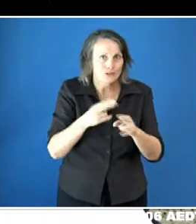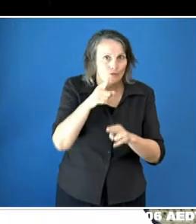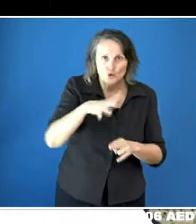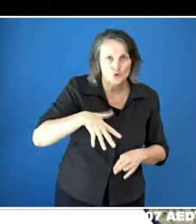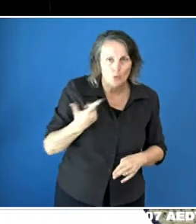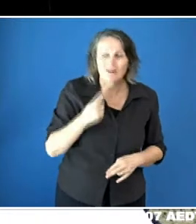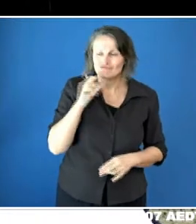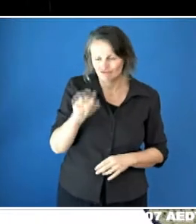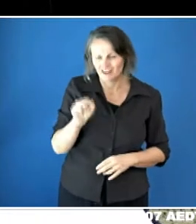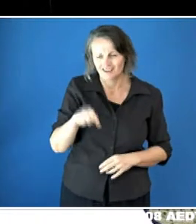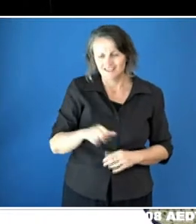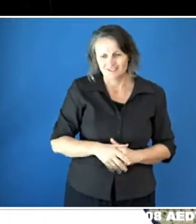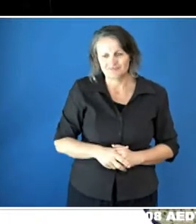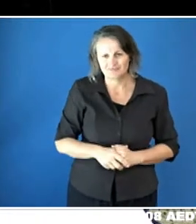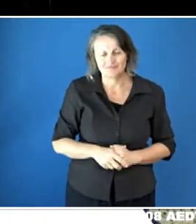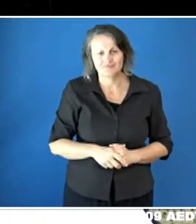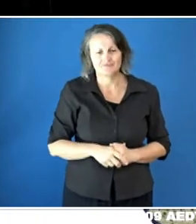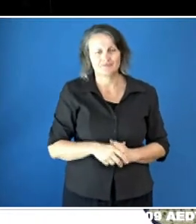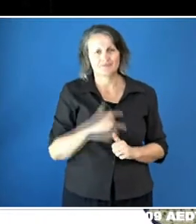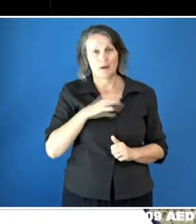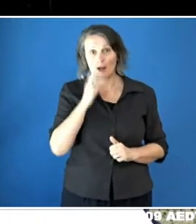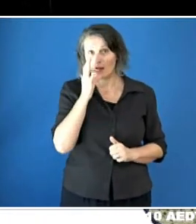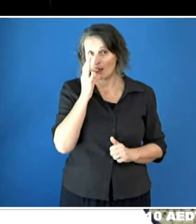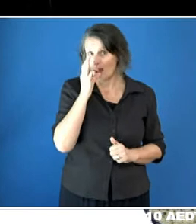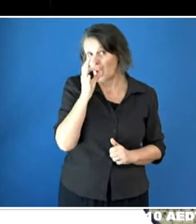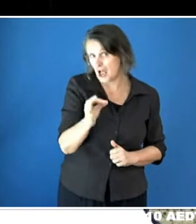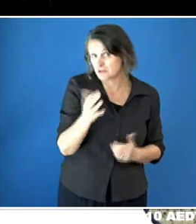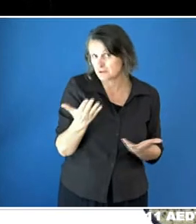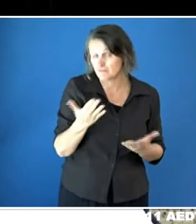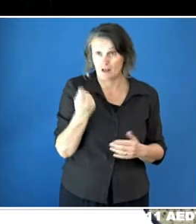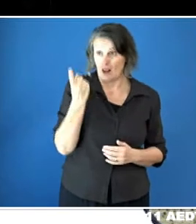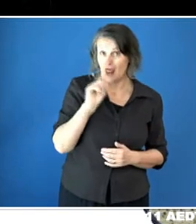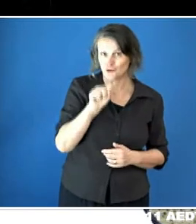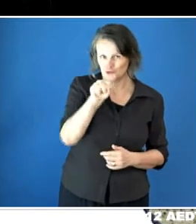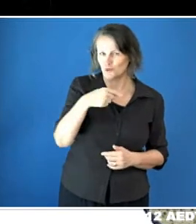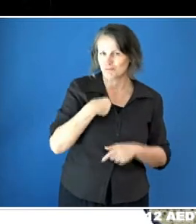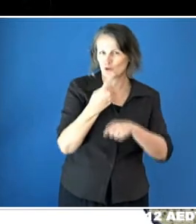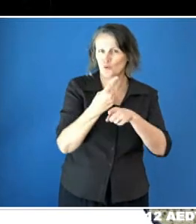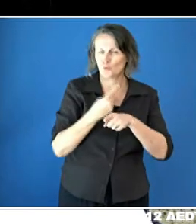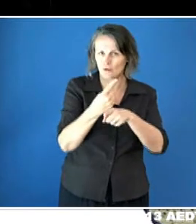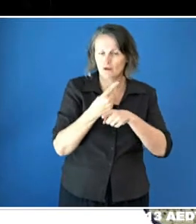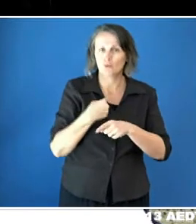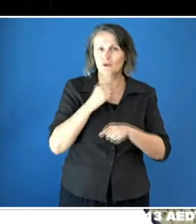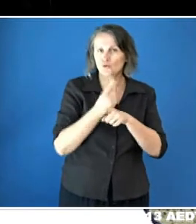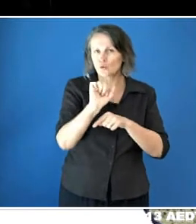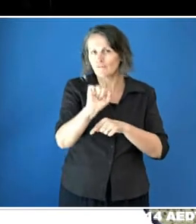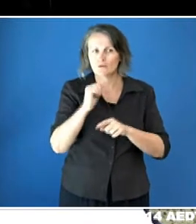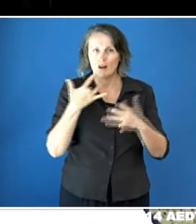So can I ask you, when we spoke last year and we talked about your life, we recorded